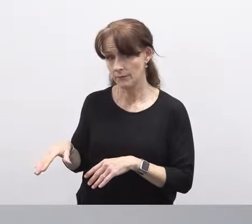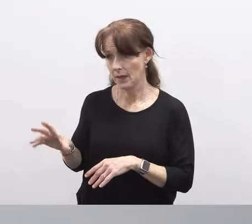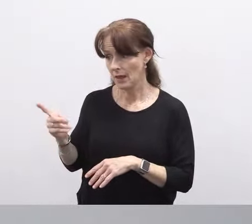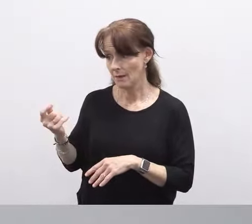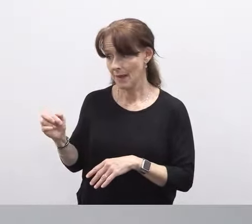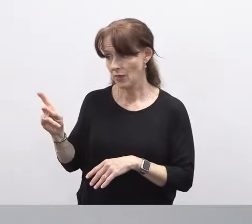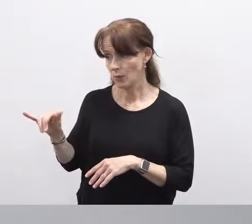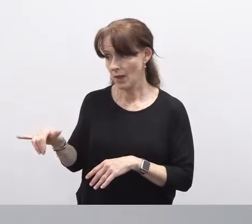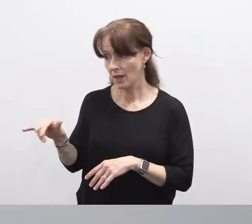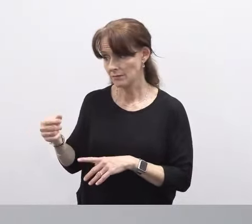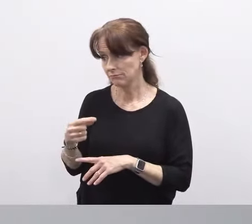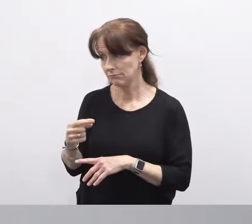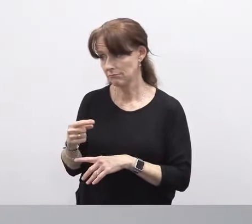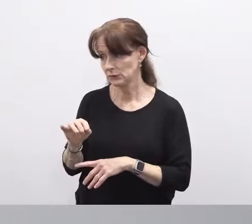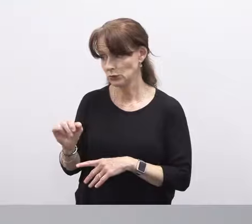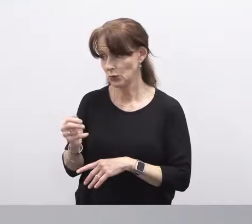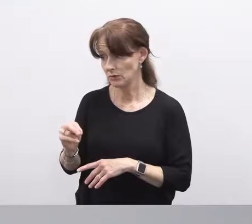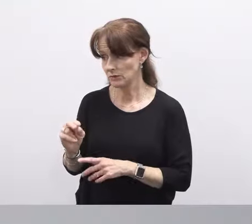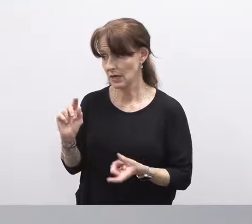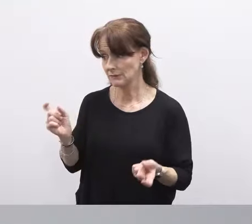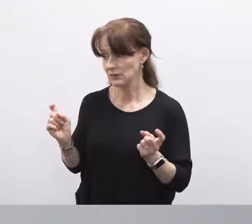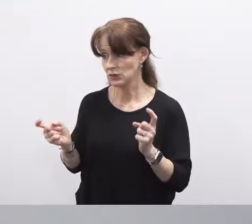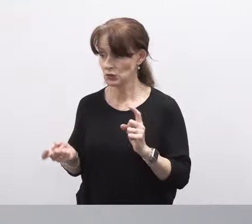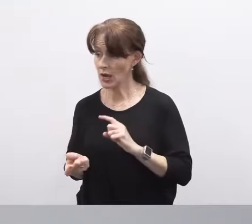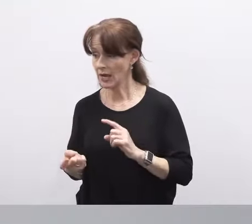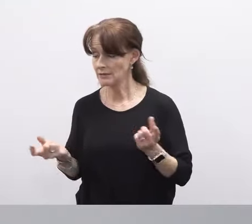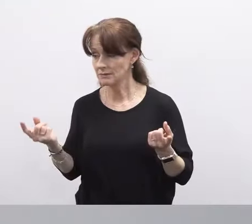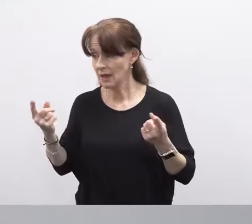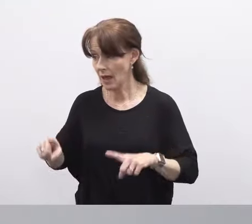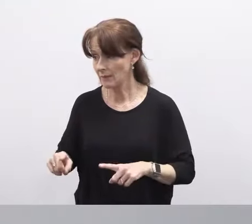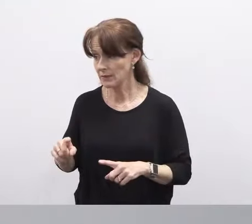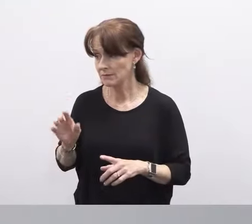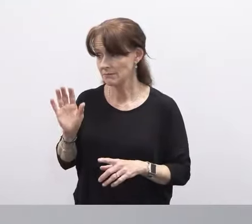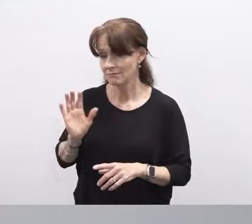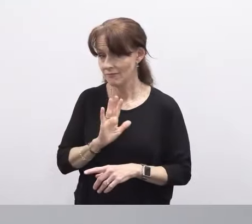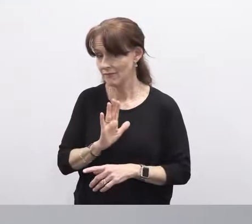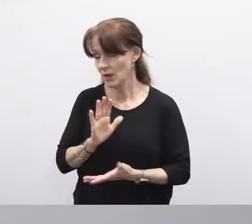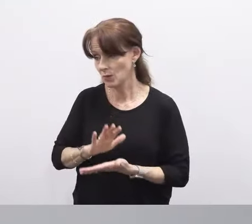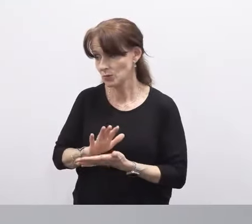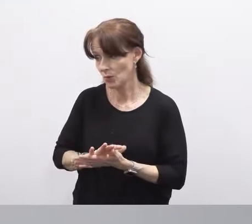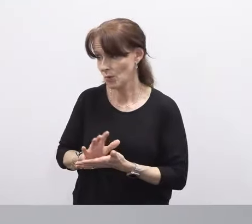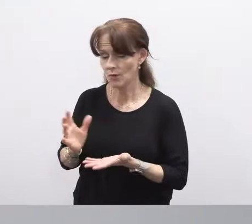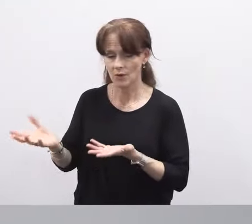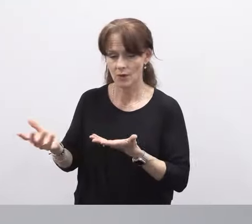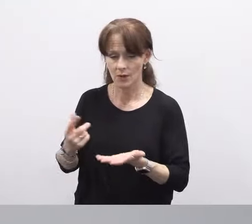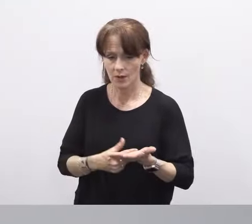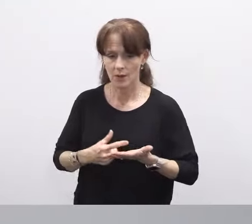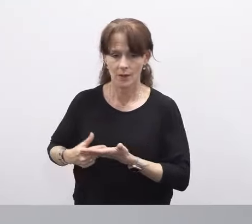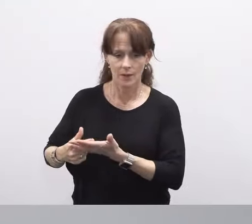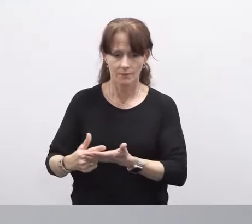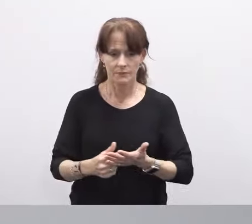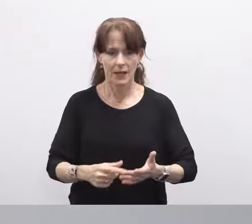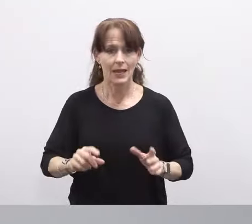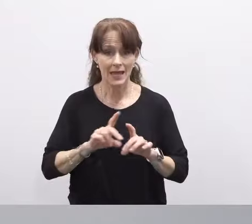and what a change has come over Jordan High School. And we all as a district ought be proud of that.